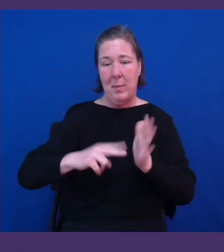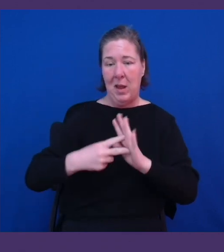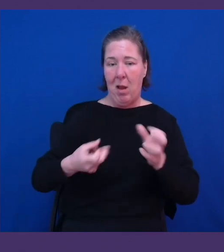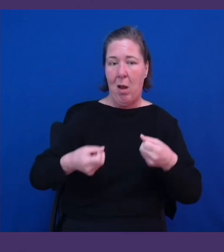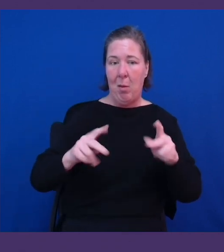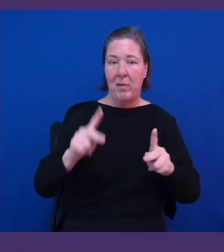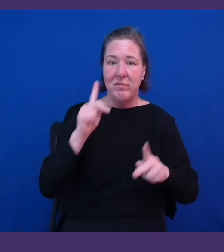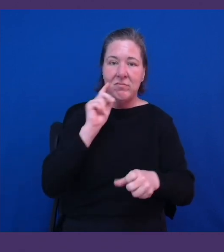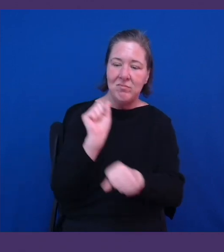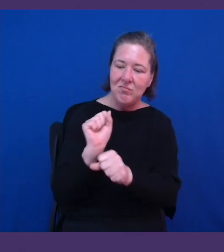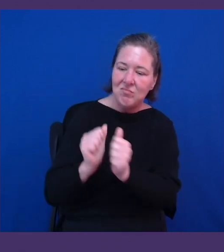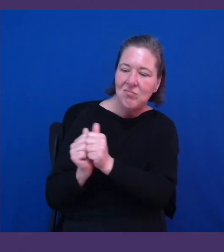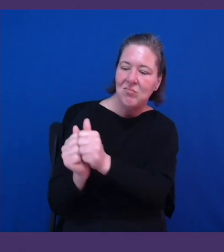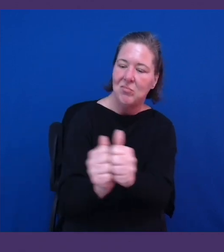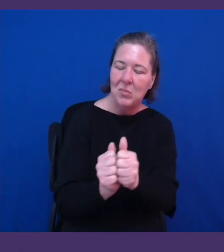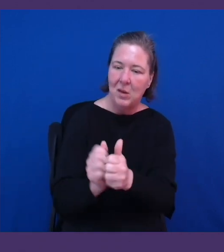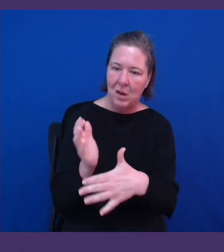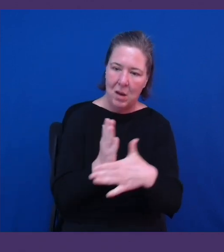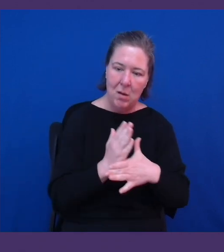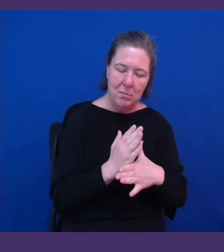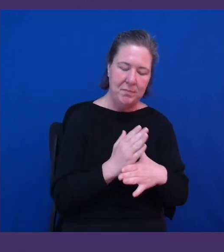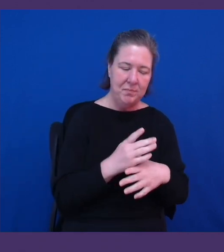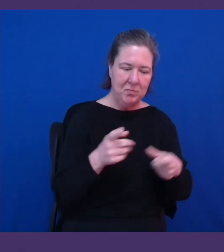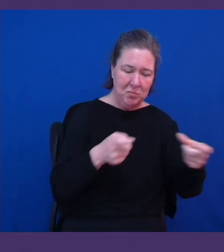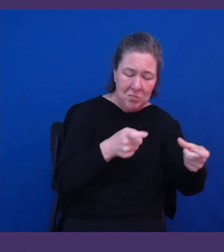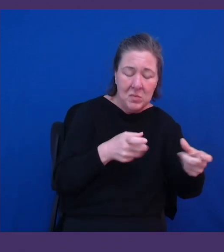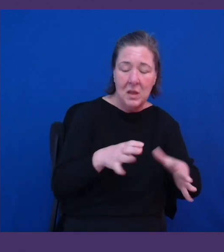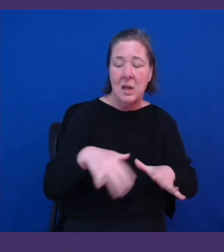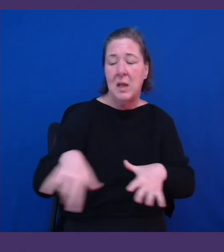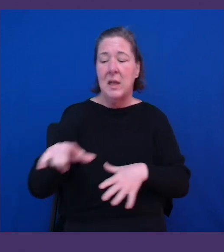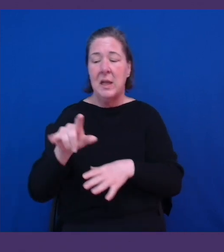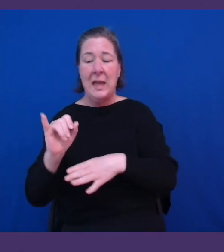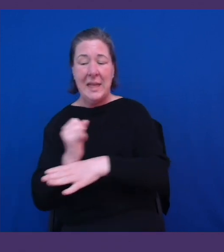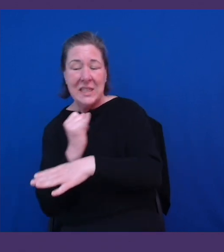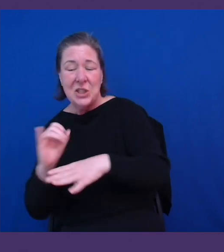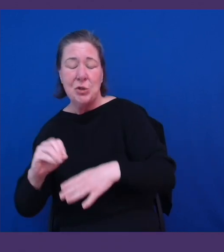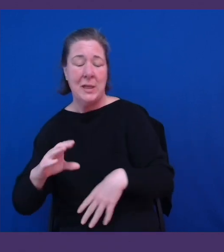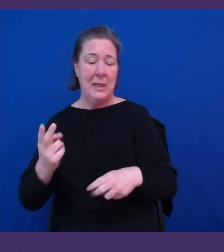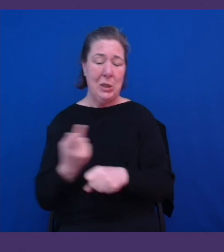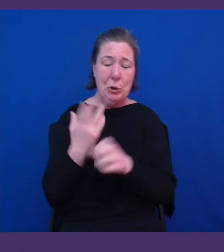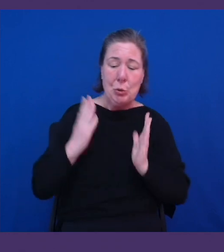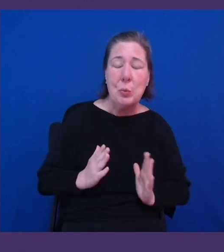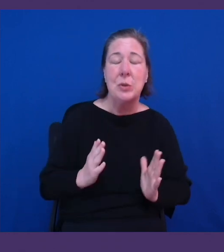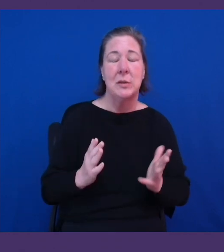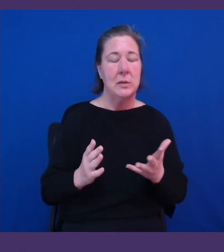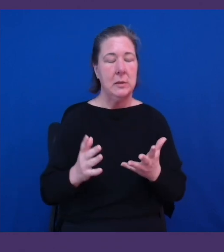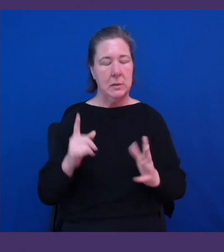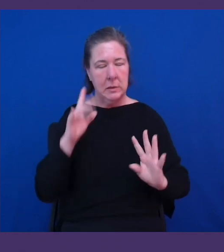between regulators and industry and consumers to come up with interpretations that make sense